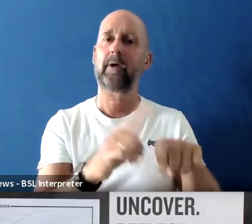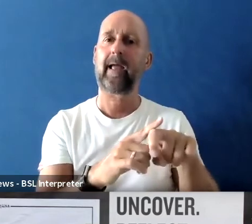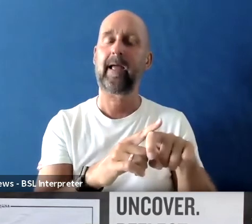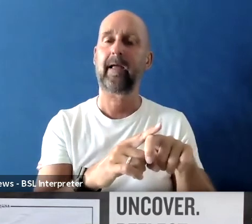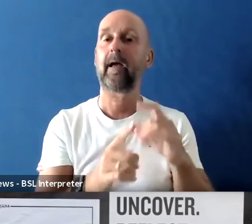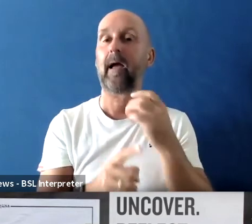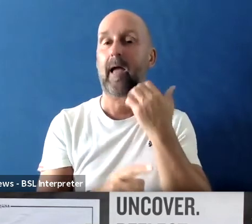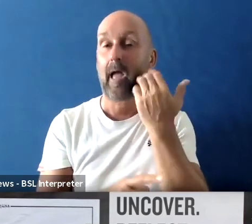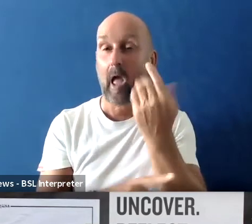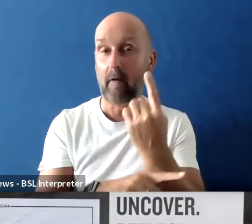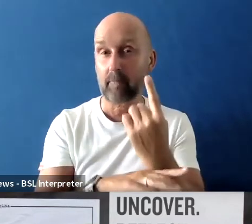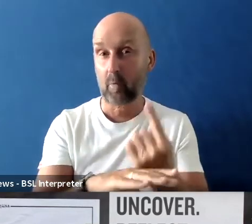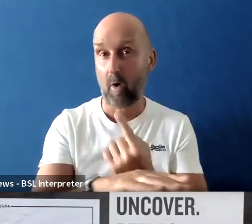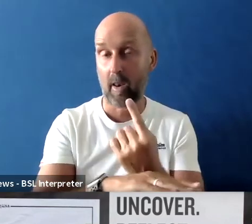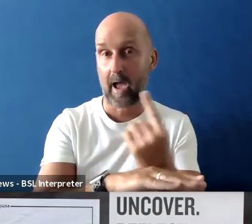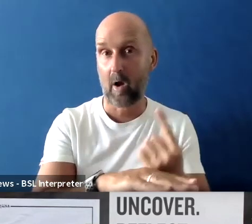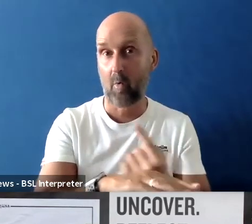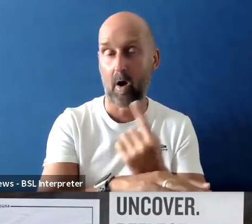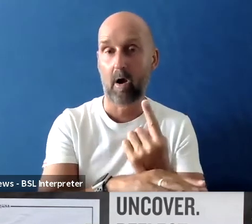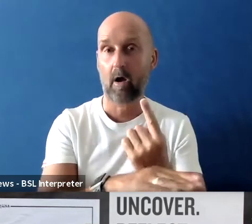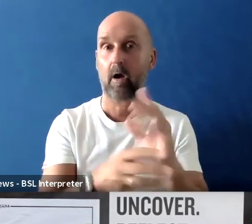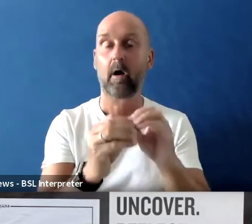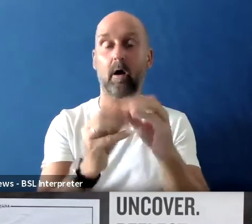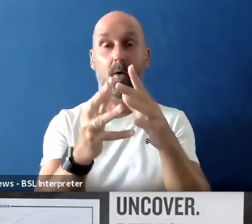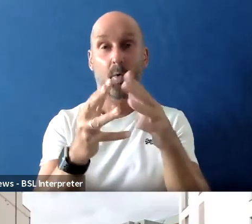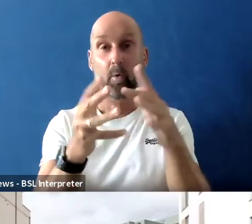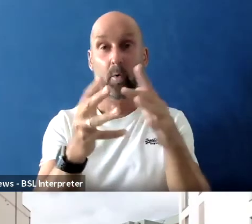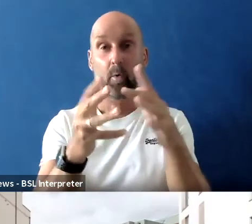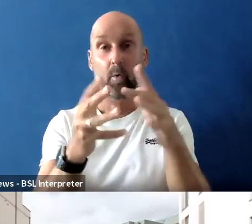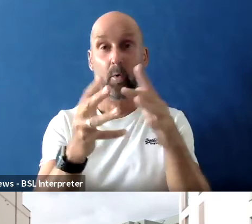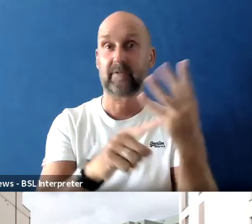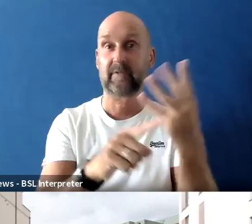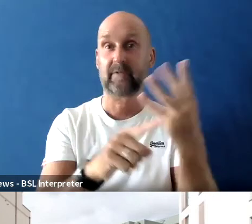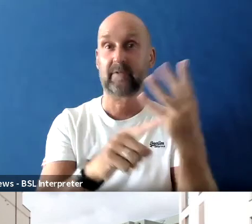The Creative Industries sector was growing more than five times faster than the national economy.